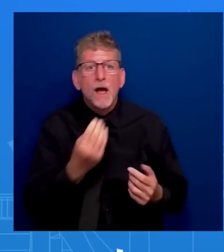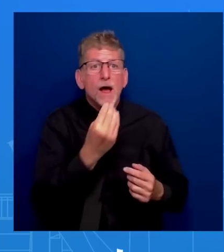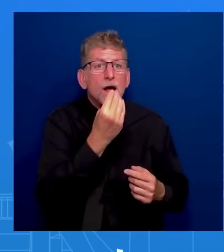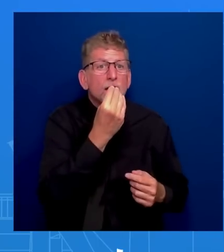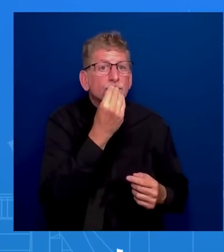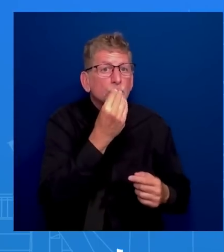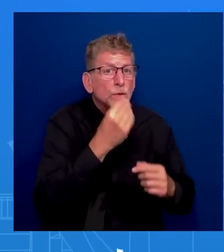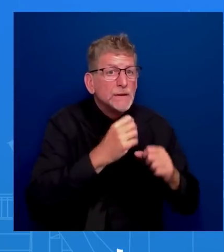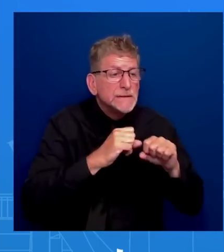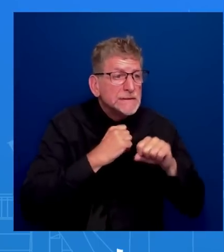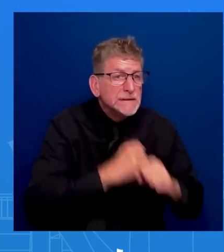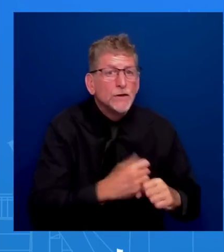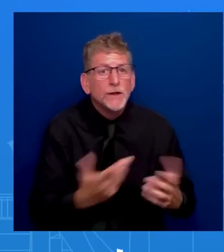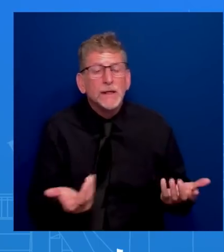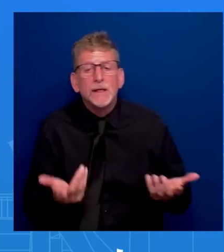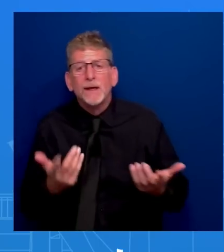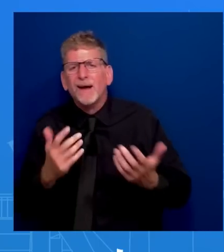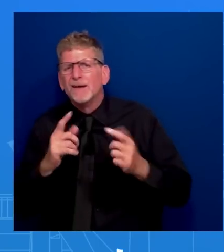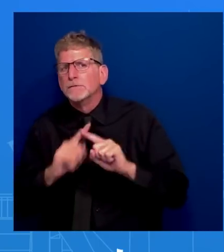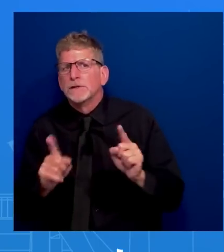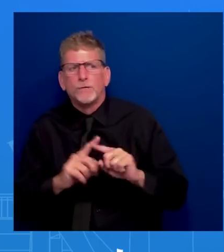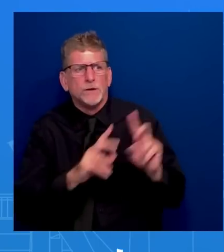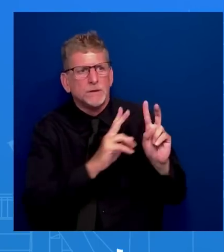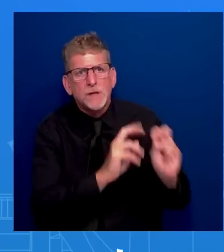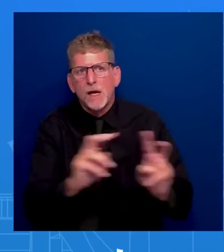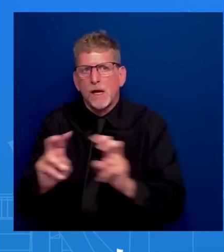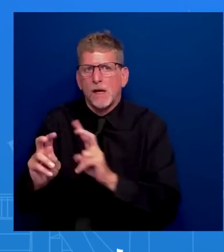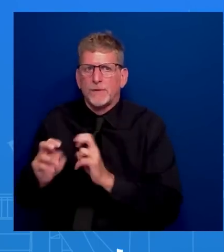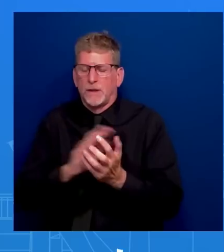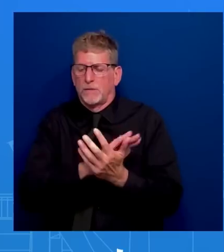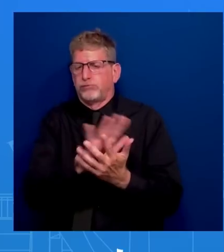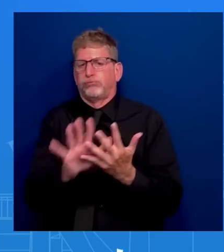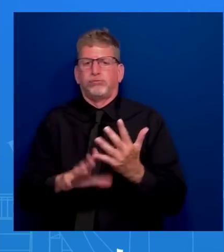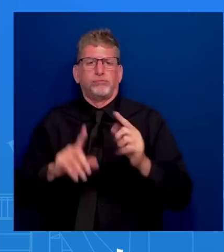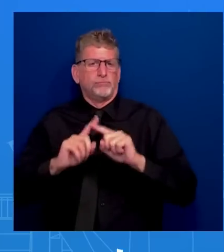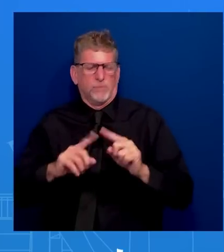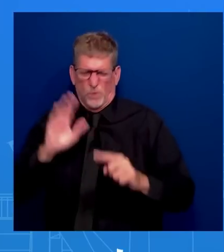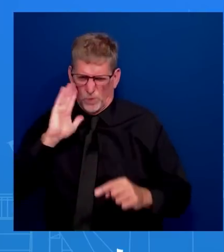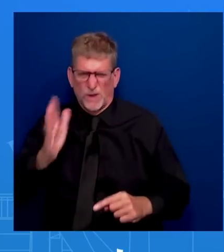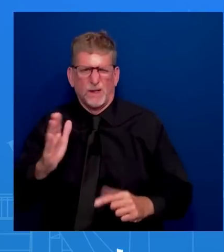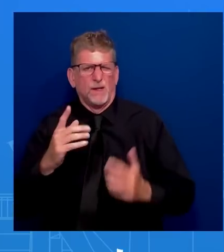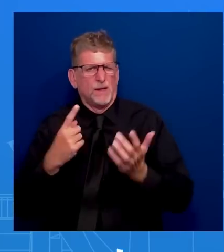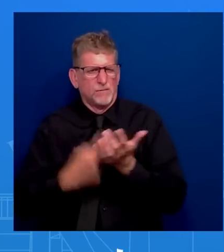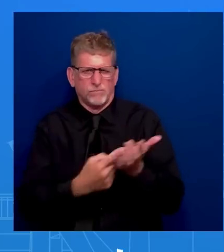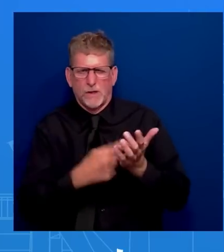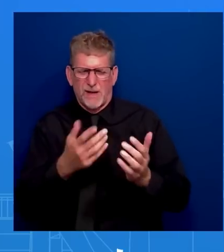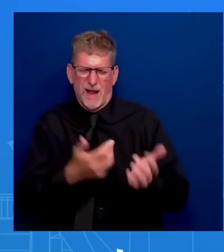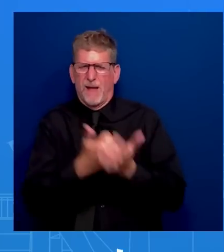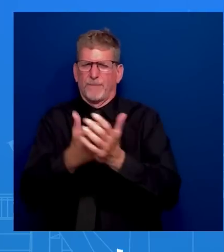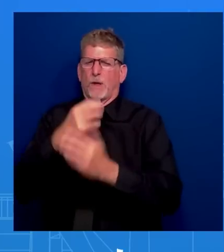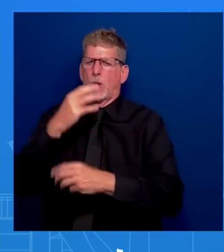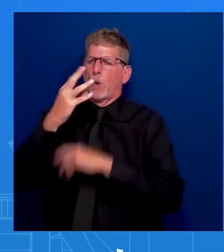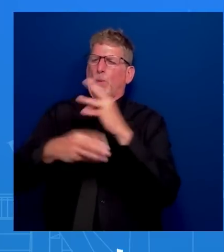that's going to be important to both global challenges, that's going to be important to African -- African nations and also the U.S.